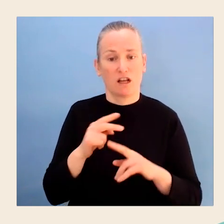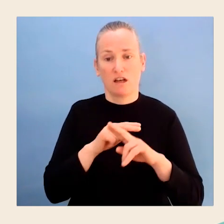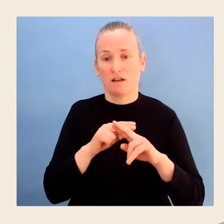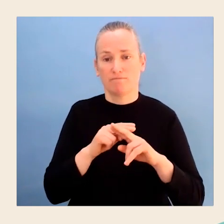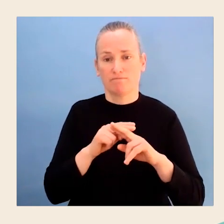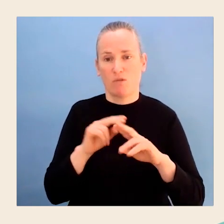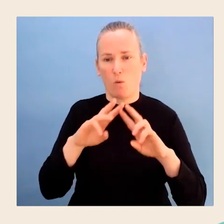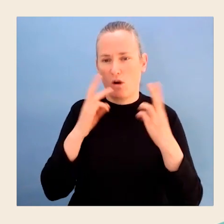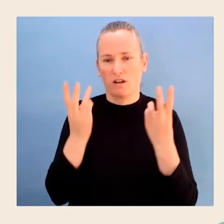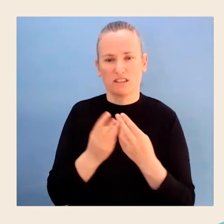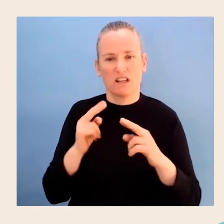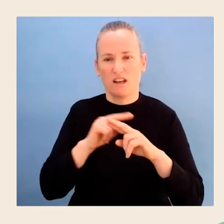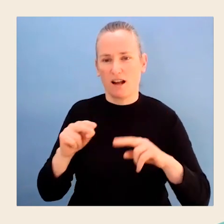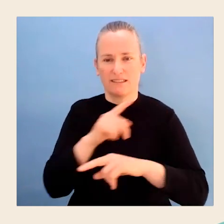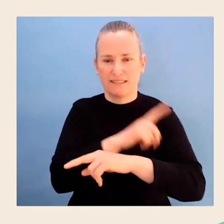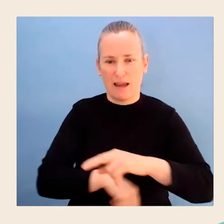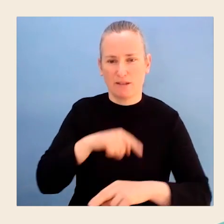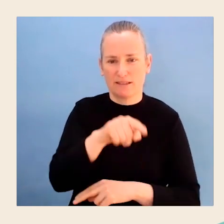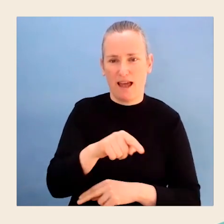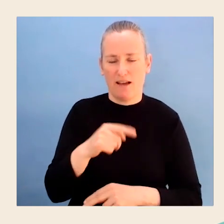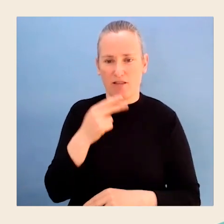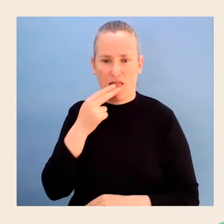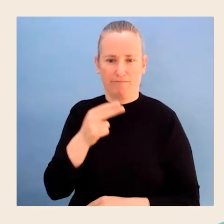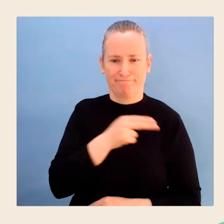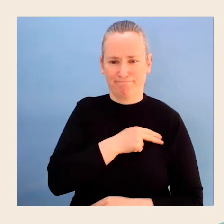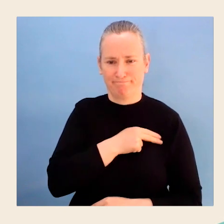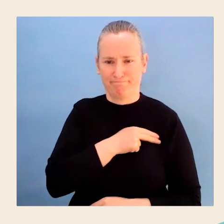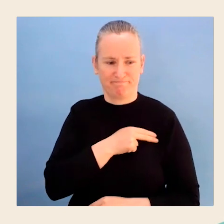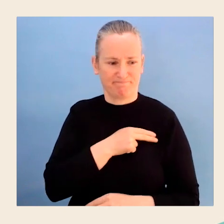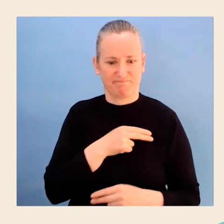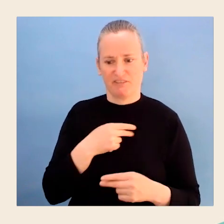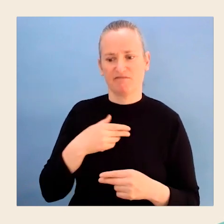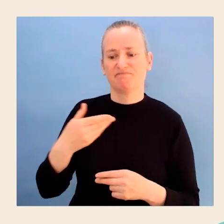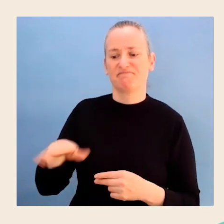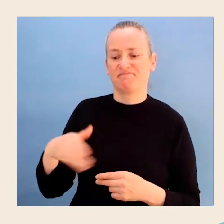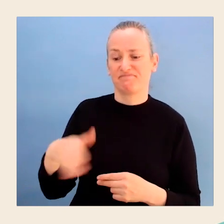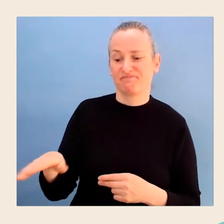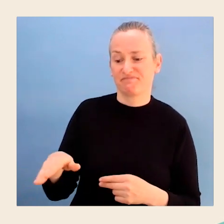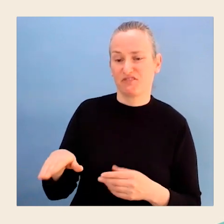that has so often stereotyped or marginalised or written us off, or written our own stories